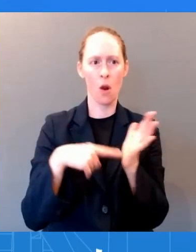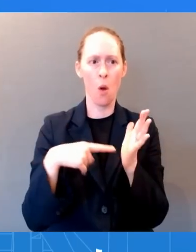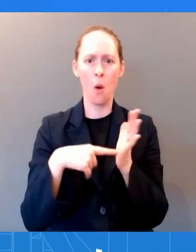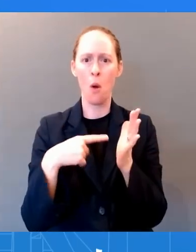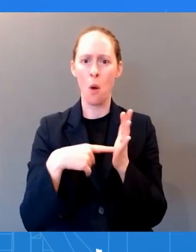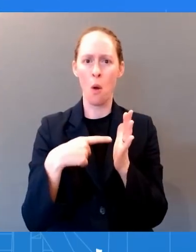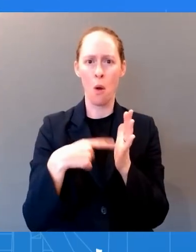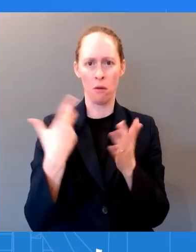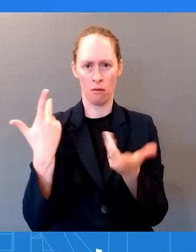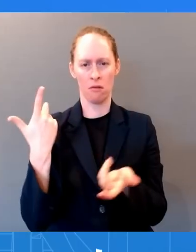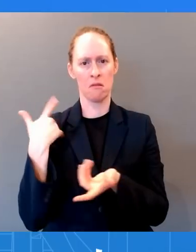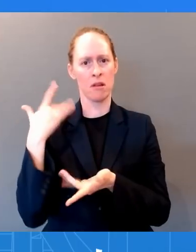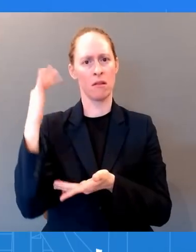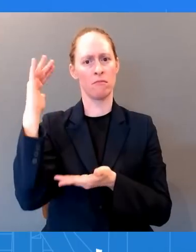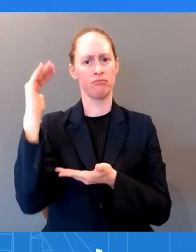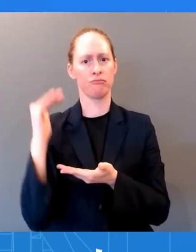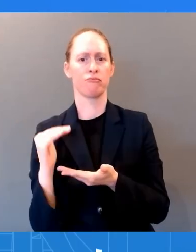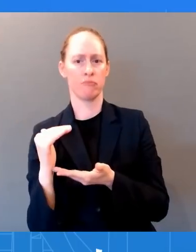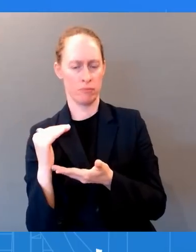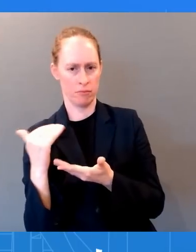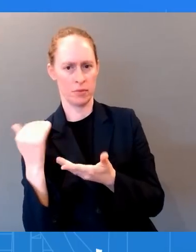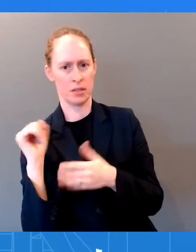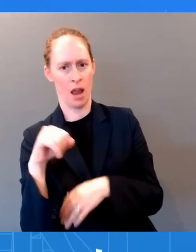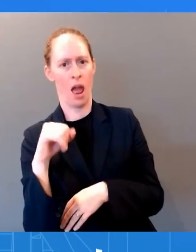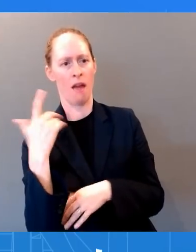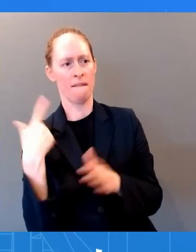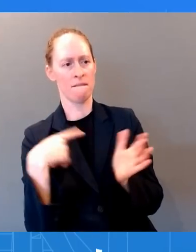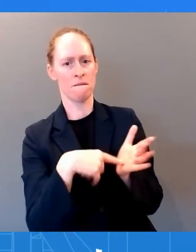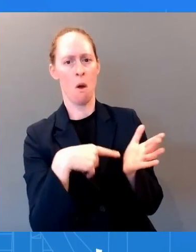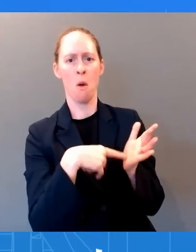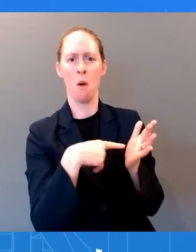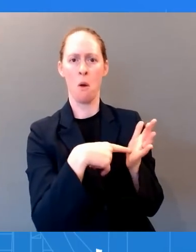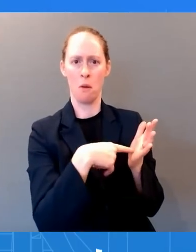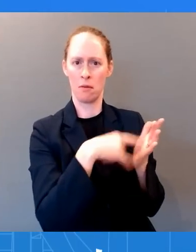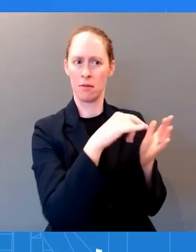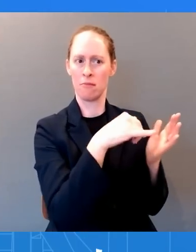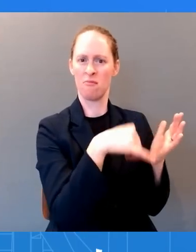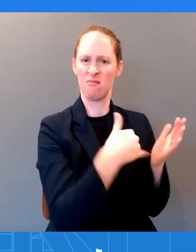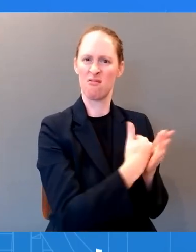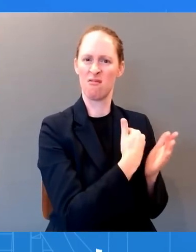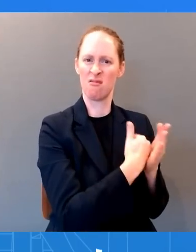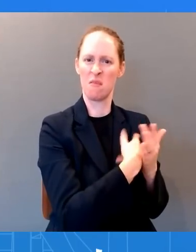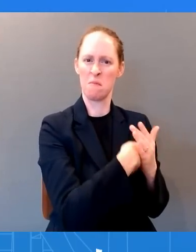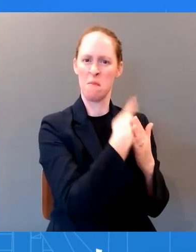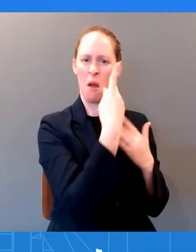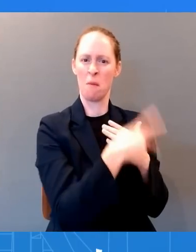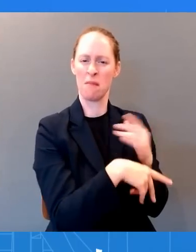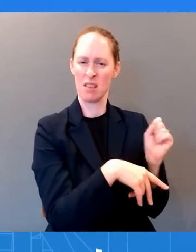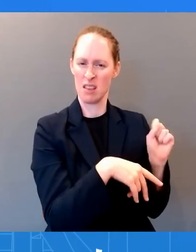when Bharat was our guest just on Friday. That's one of the many reasons this action was --